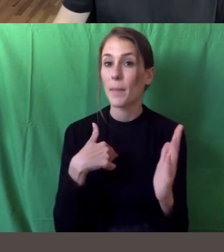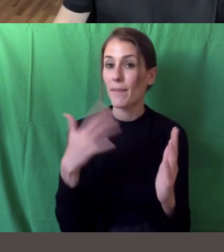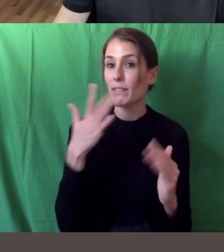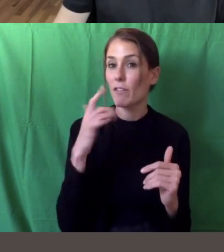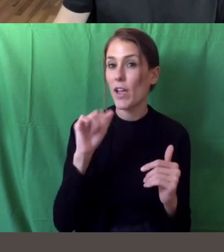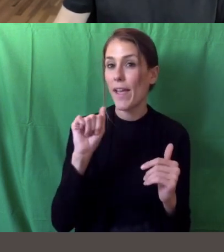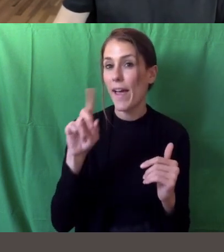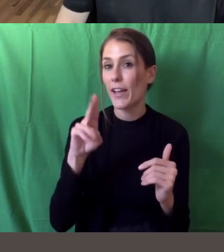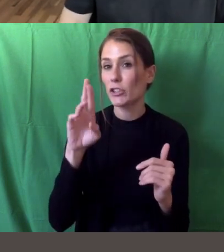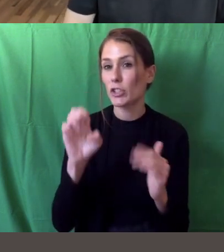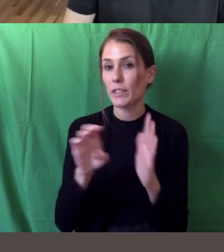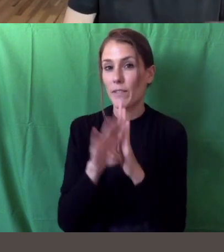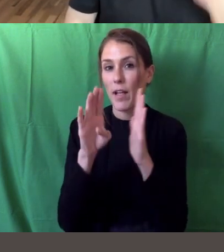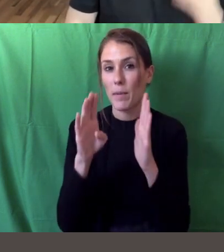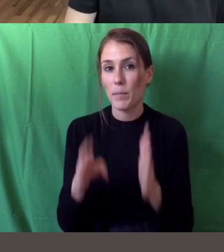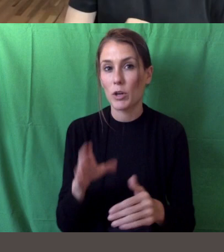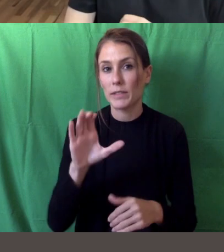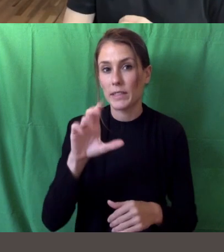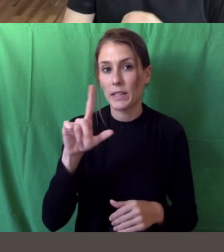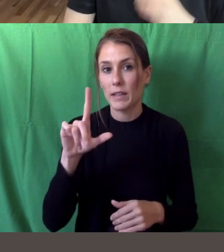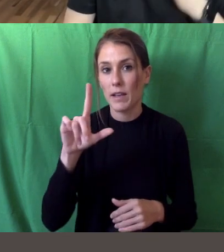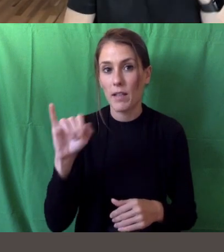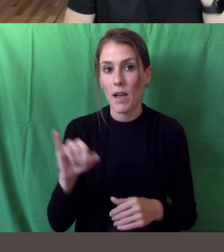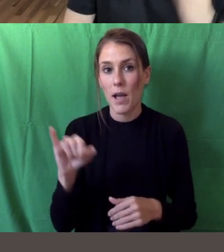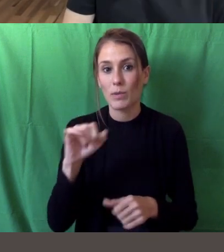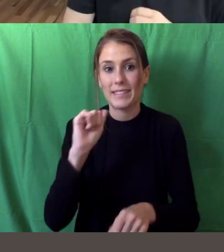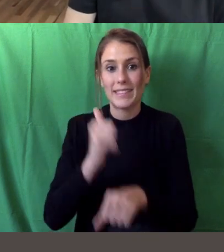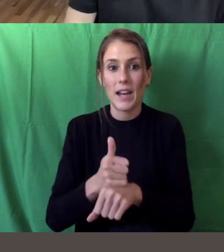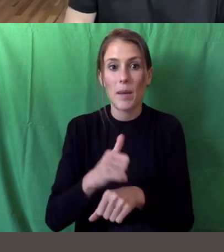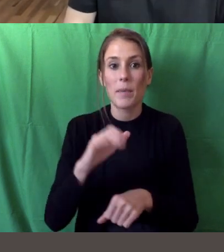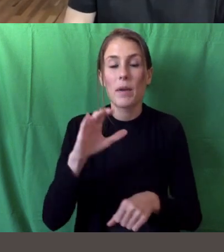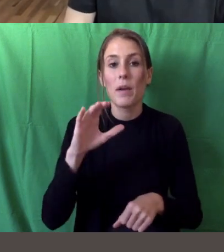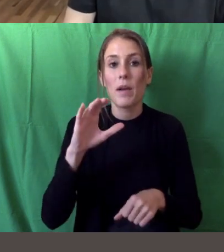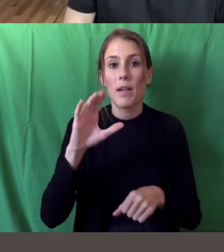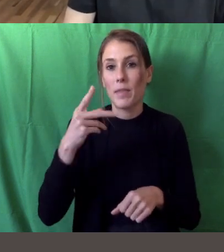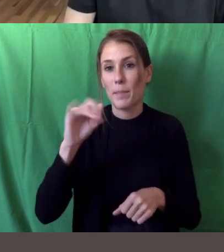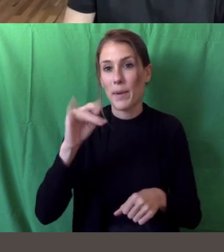developer CLI feature, which is setting up our CI/CD pipeline.